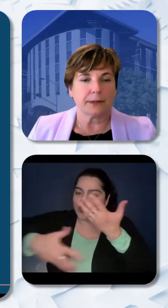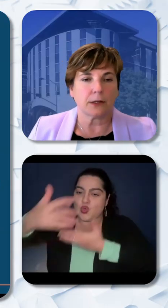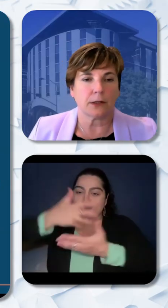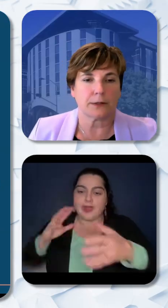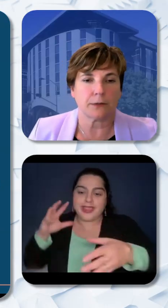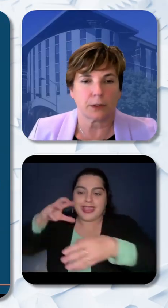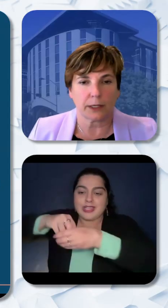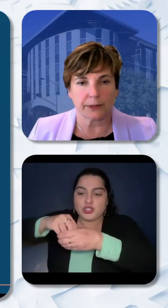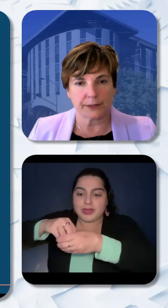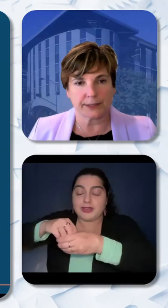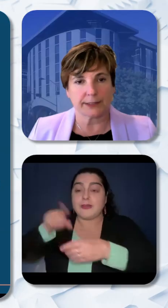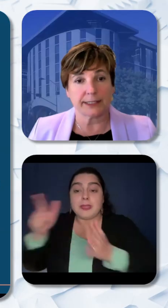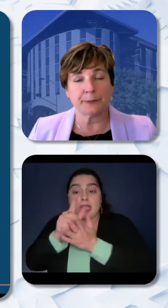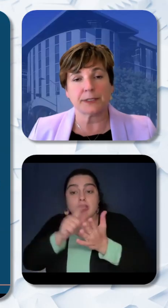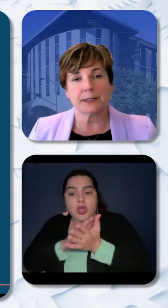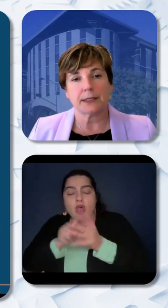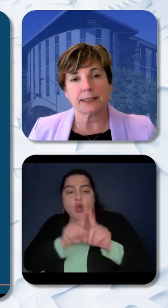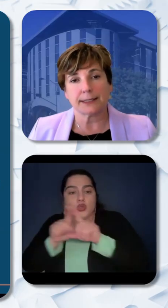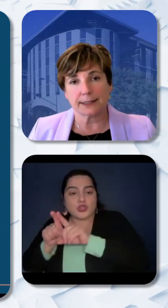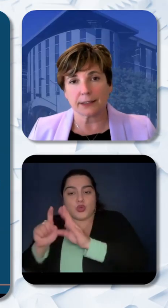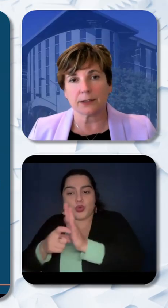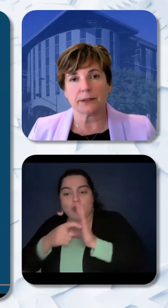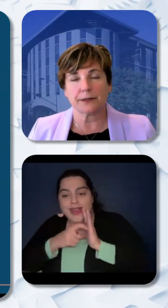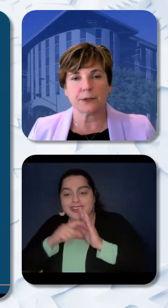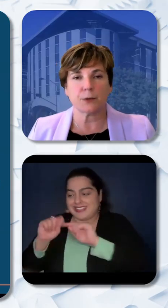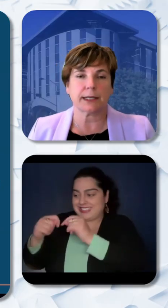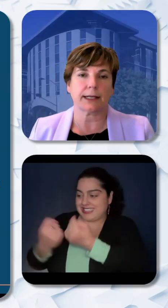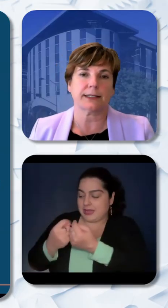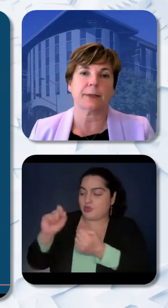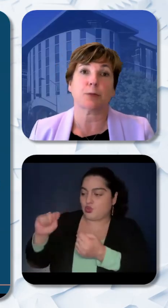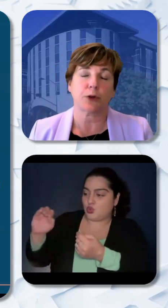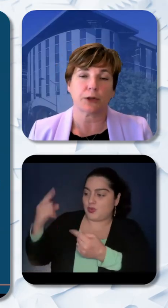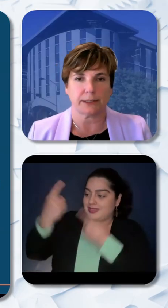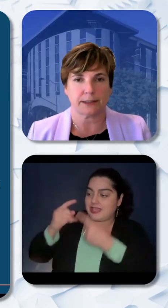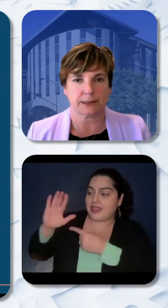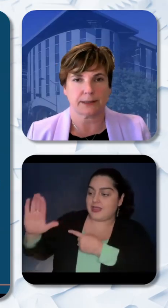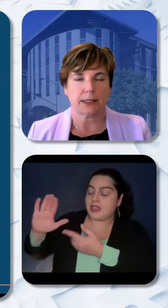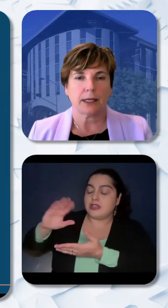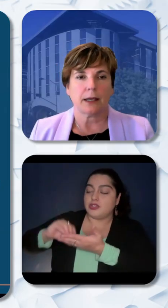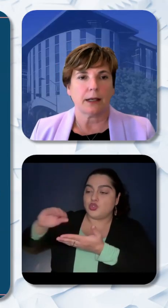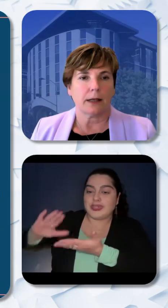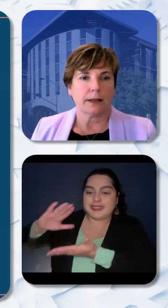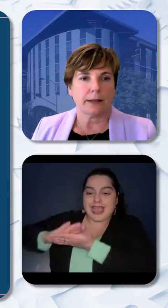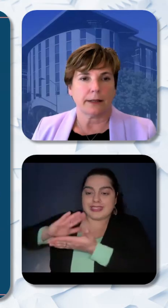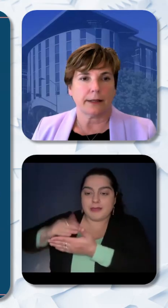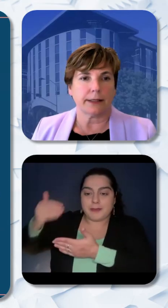The law also requires teams consider the student's academic progress.